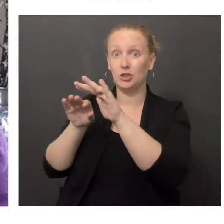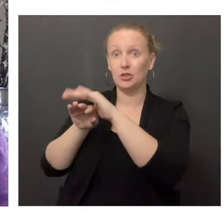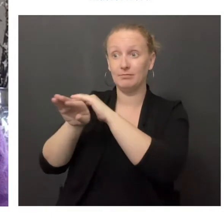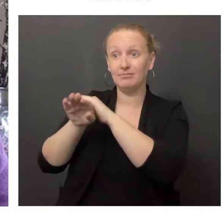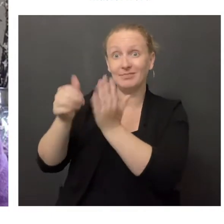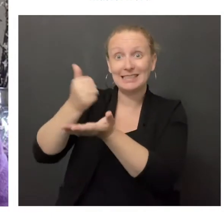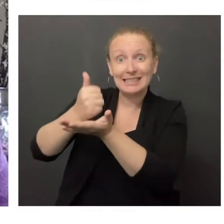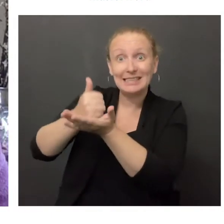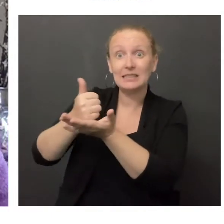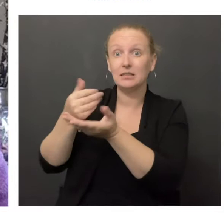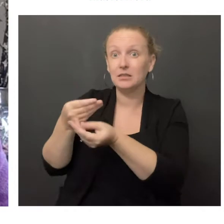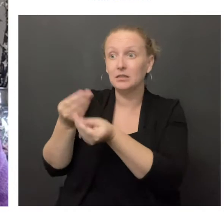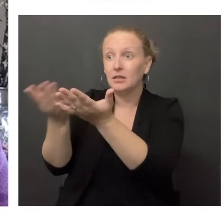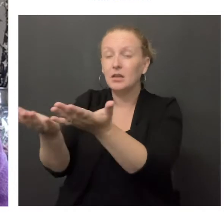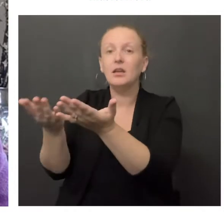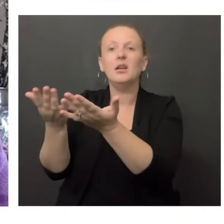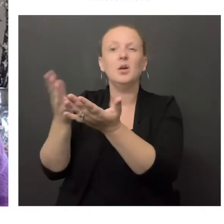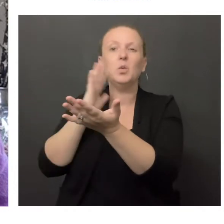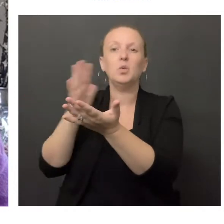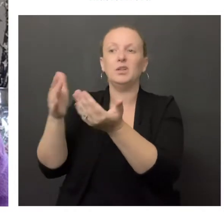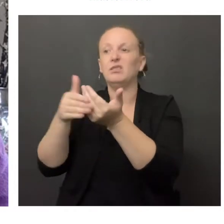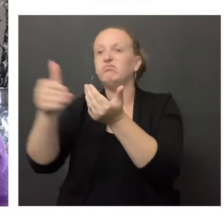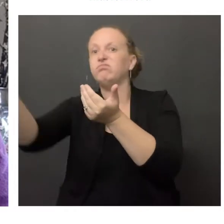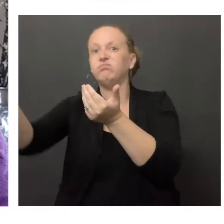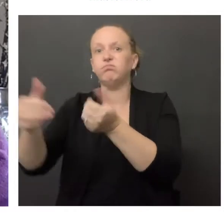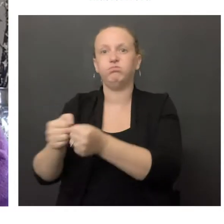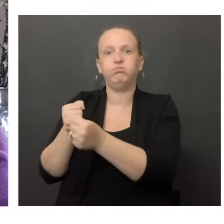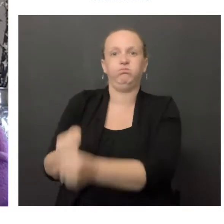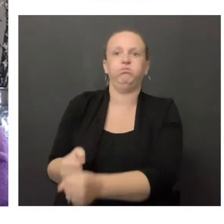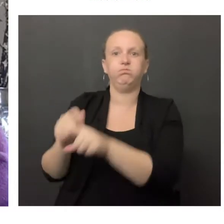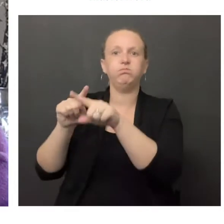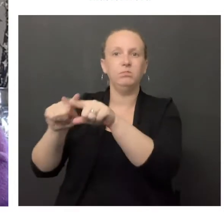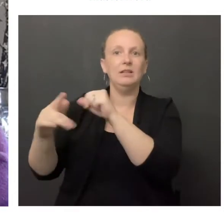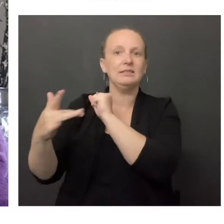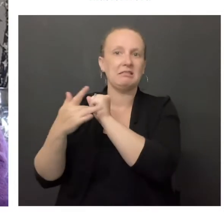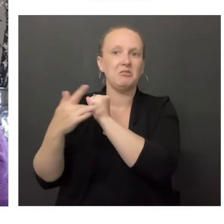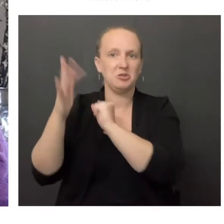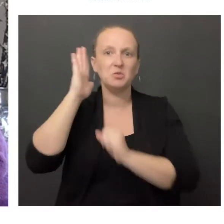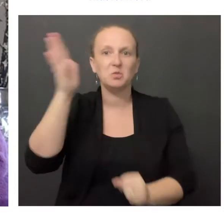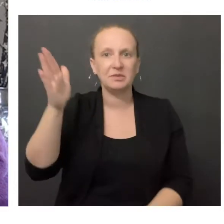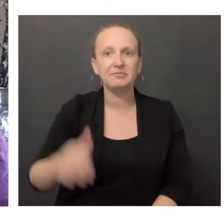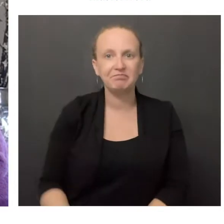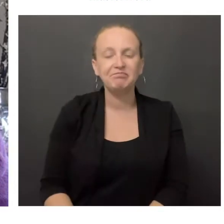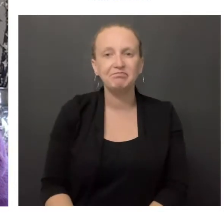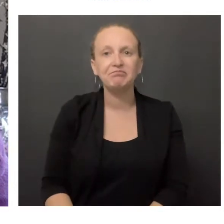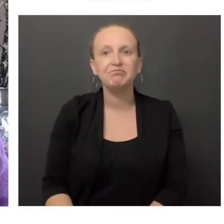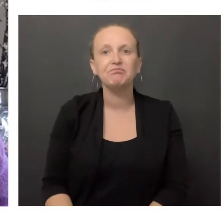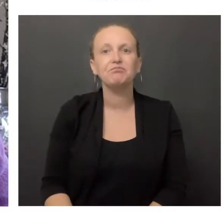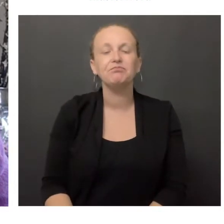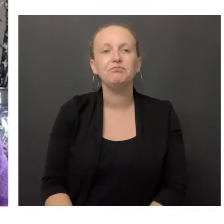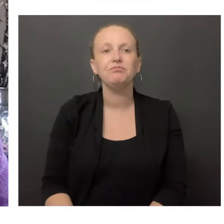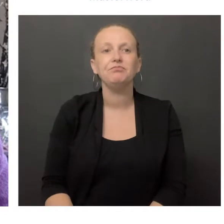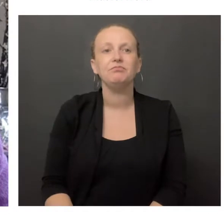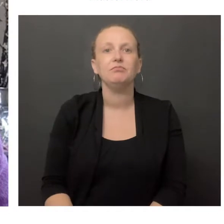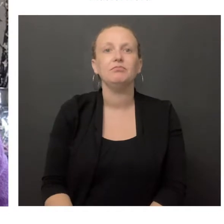is going to be extremely technology heavy. Um, I do think that decreasing the amount